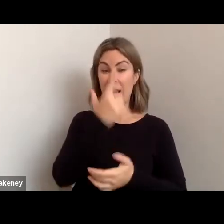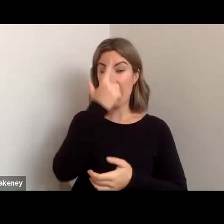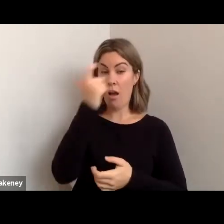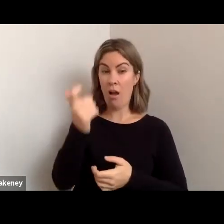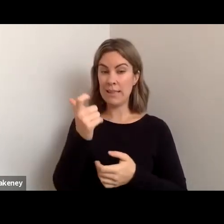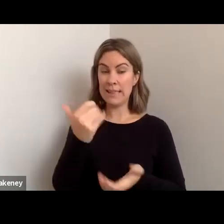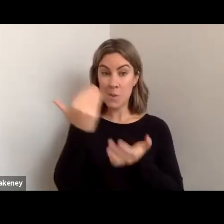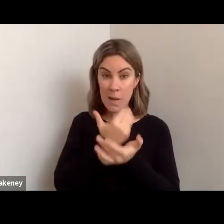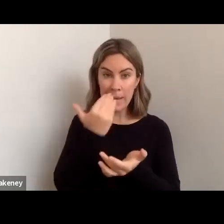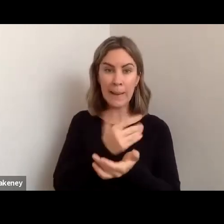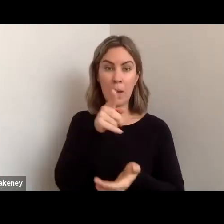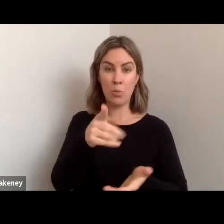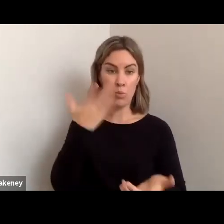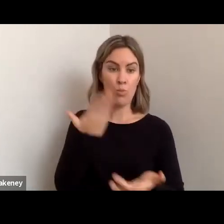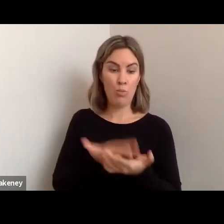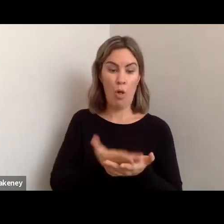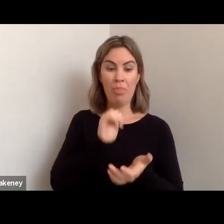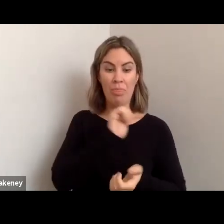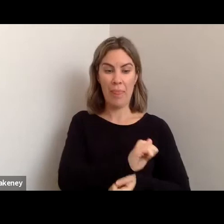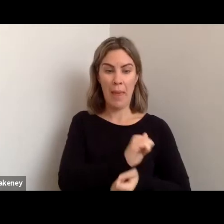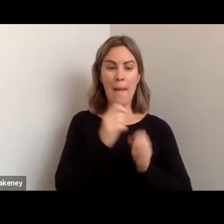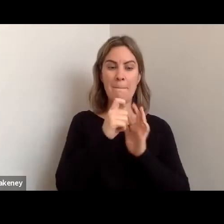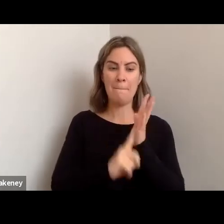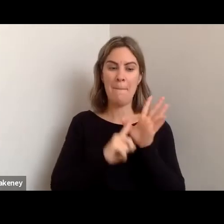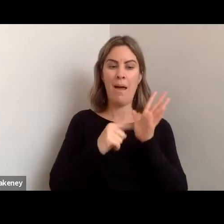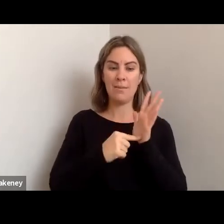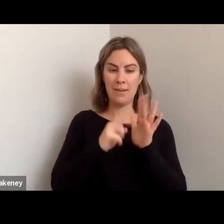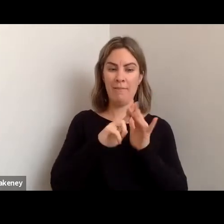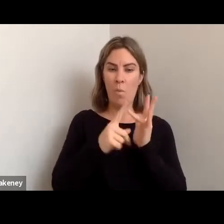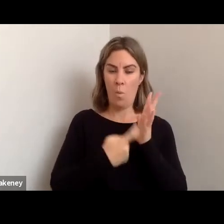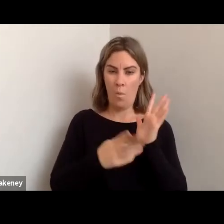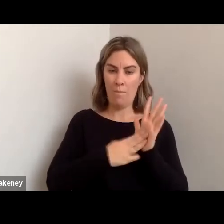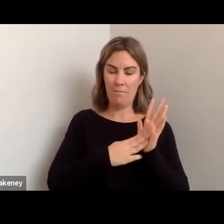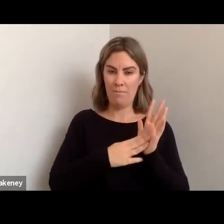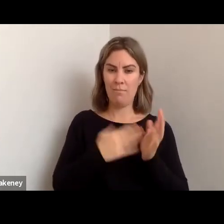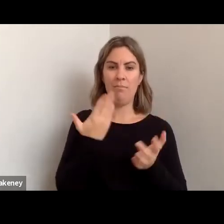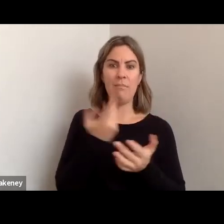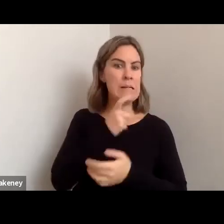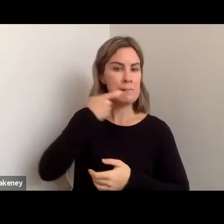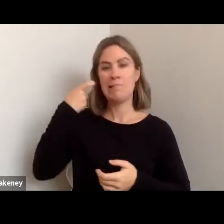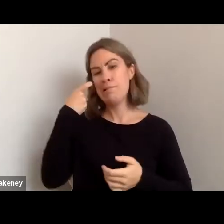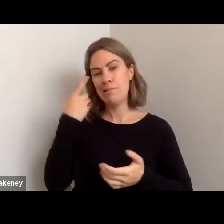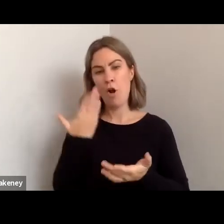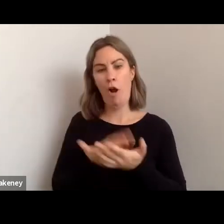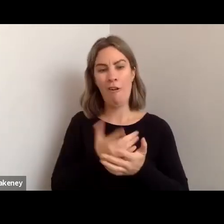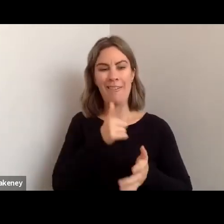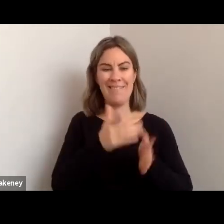So keeping you addicted to Facecrack - I mean, Facebook >> That's how it works. The first thing I want to do is quickly